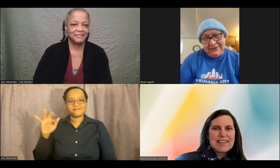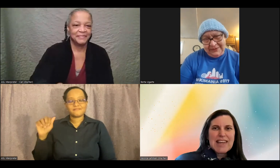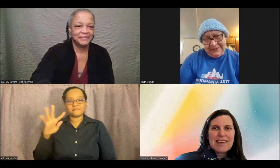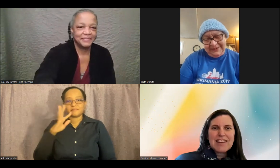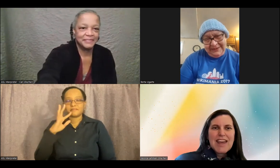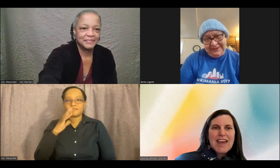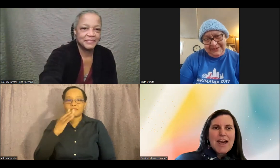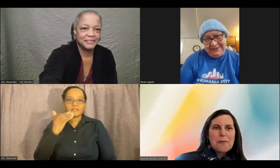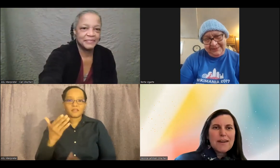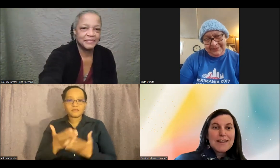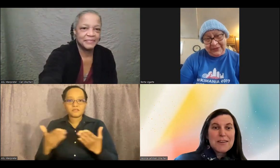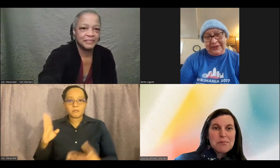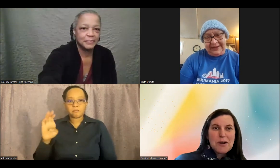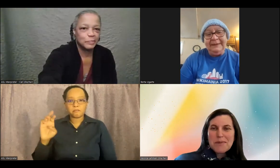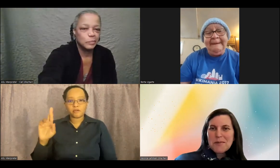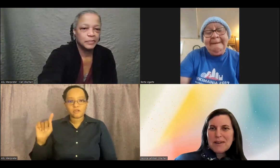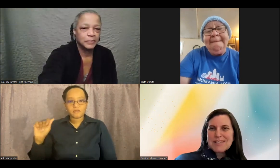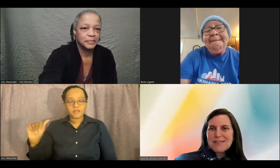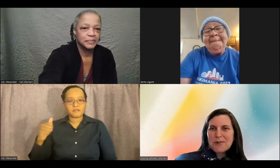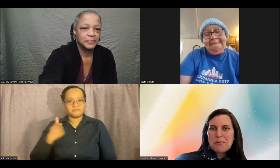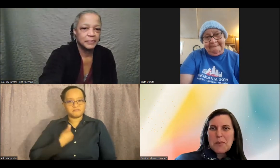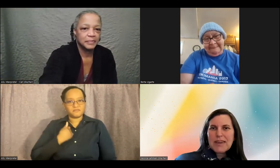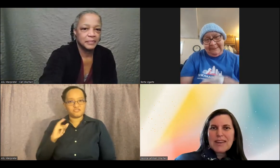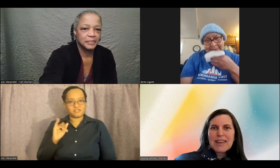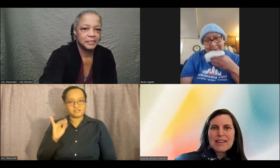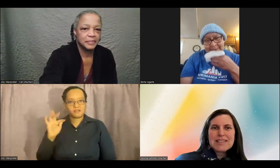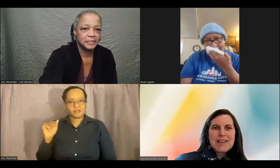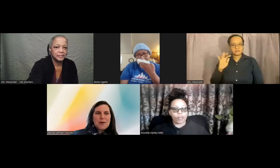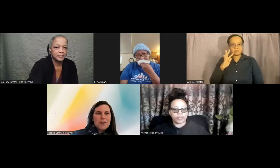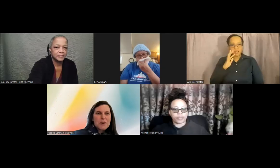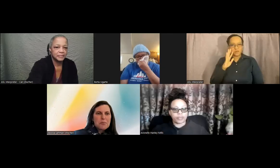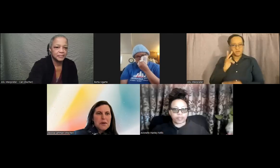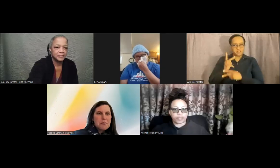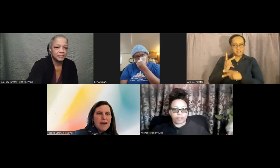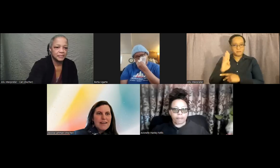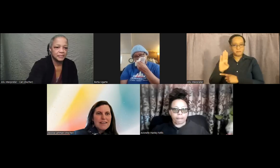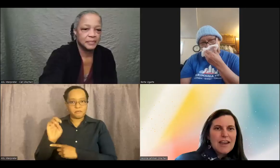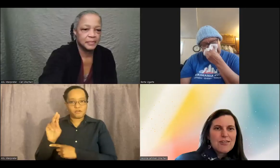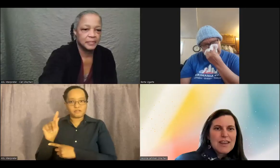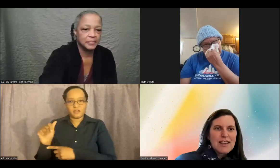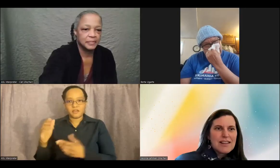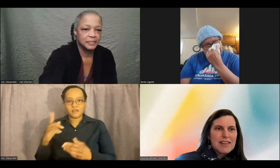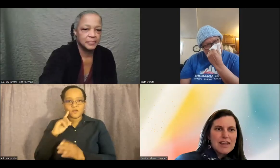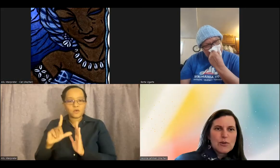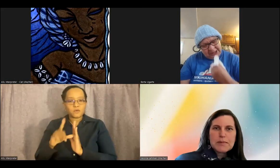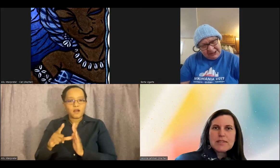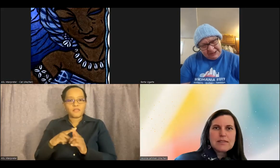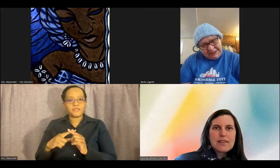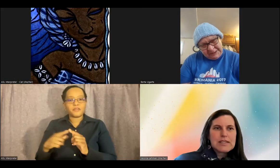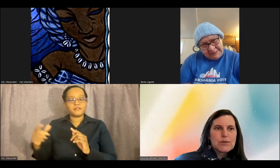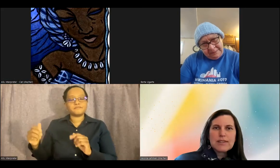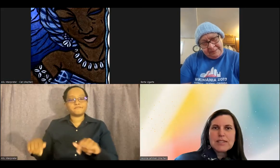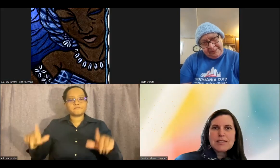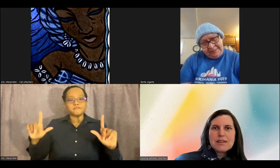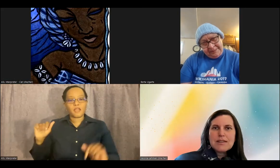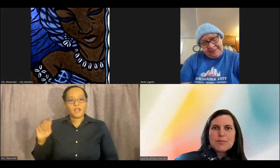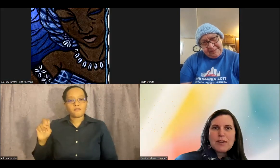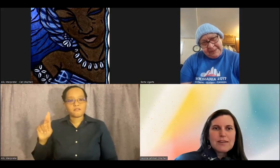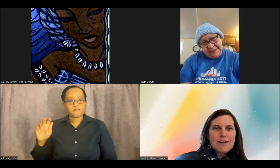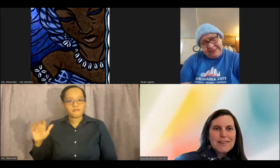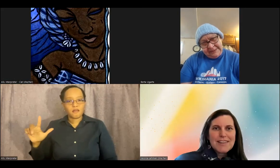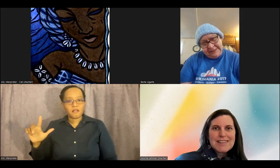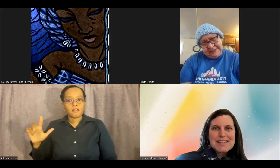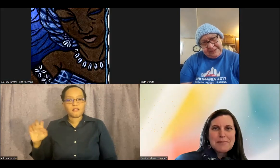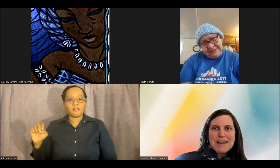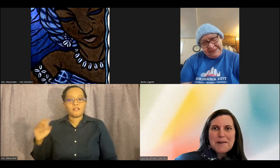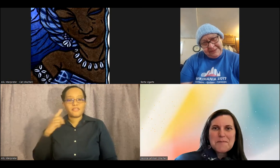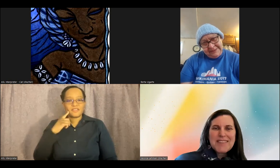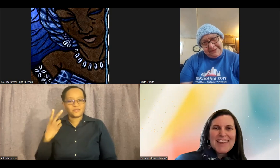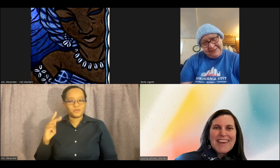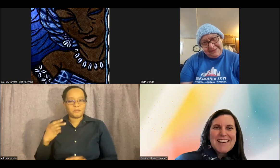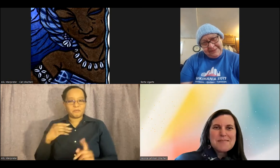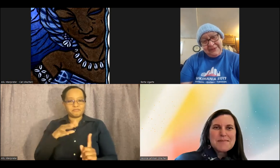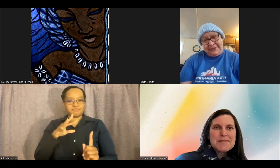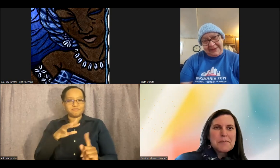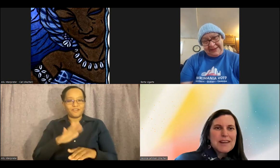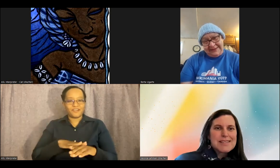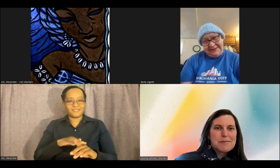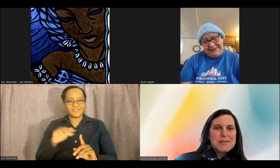We will cup keep you up here Berta for a moment and bring back Avonelle Hanley-Mills and Elizabeth